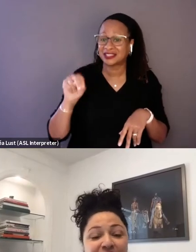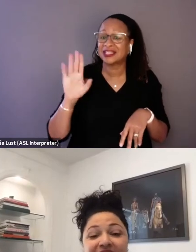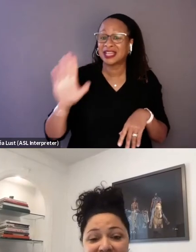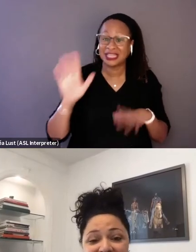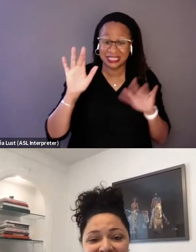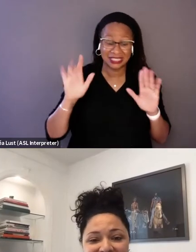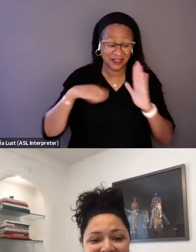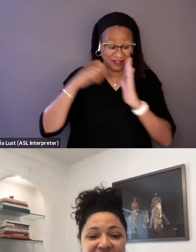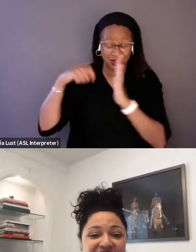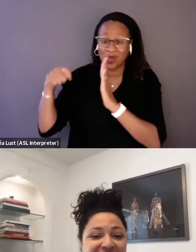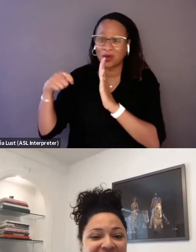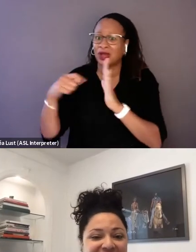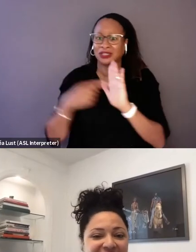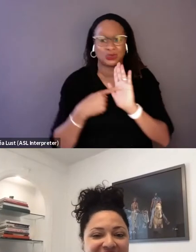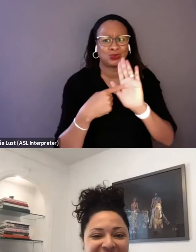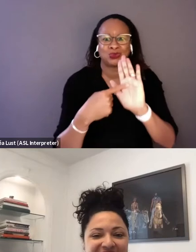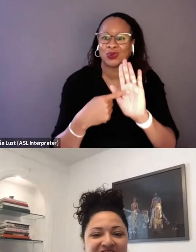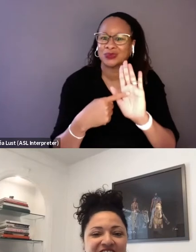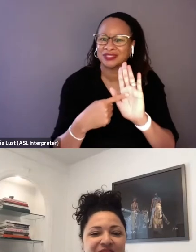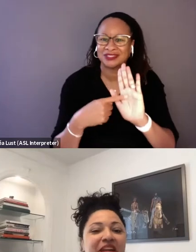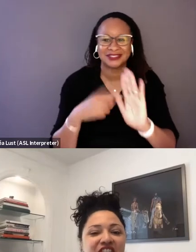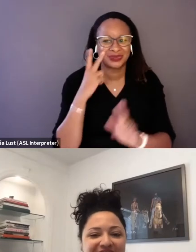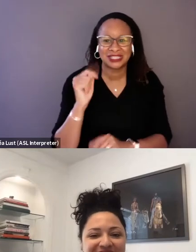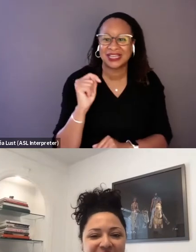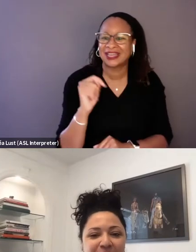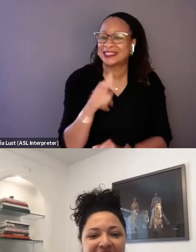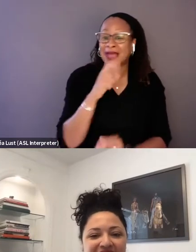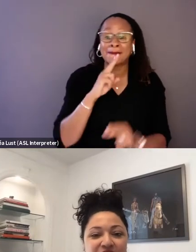you get to see it. It's not just mentioned, you know in passing,